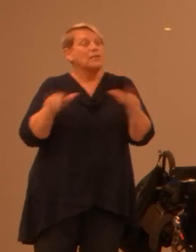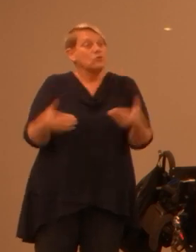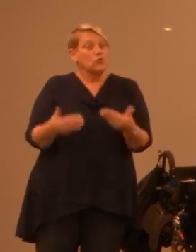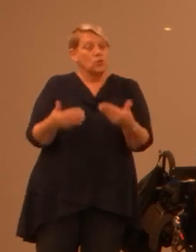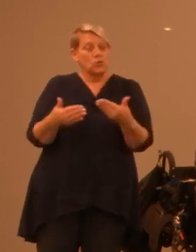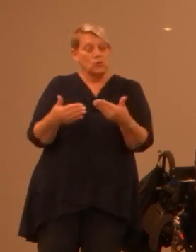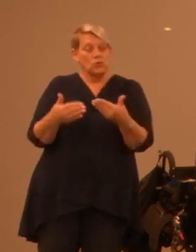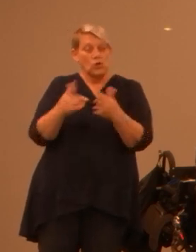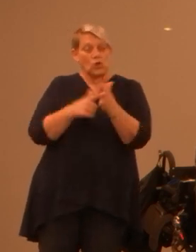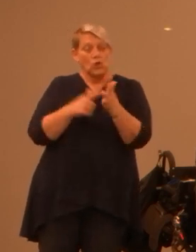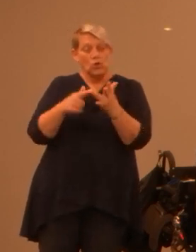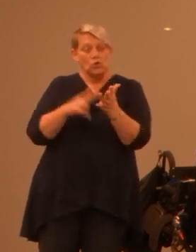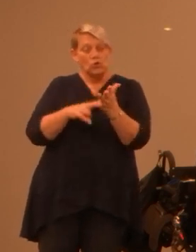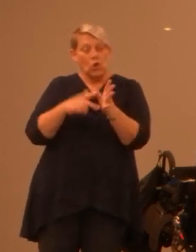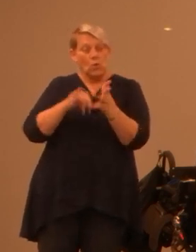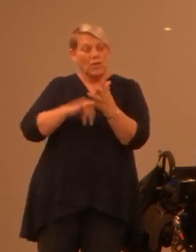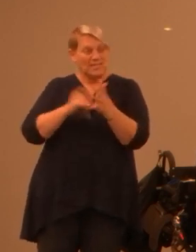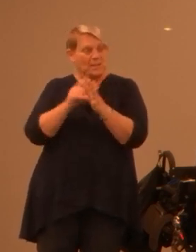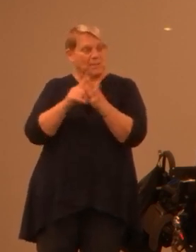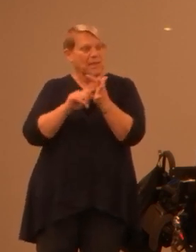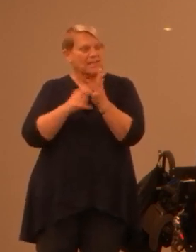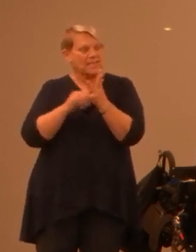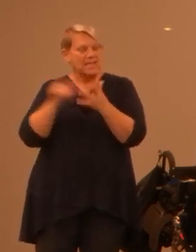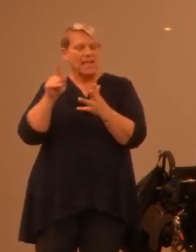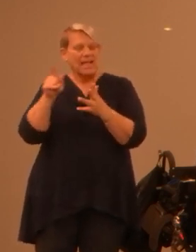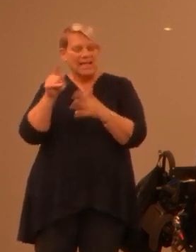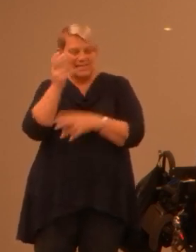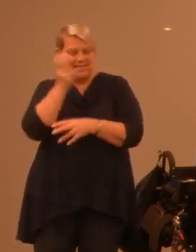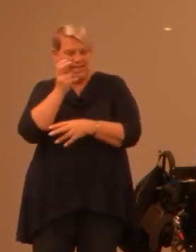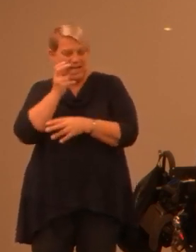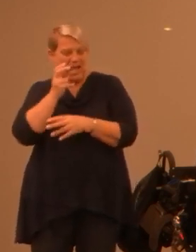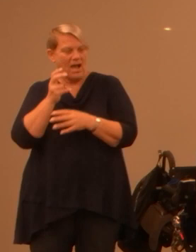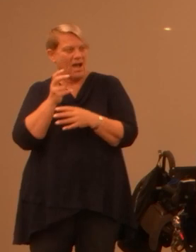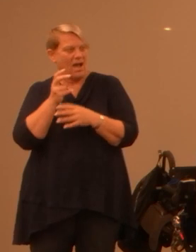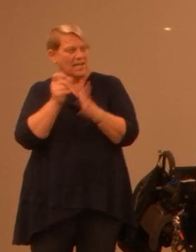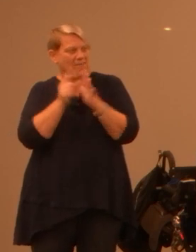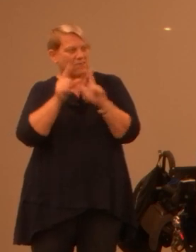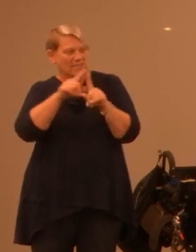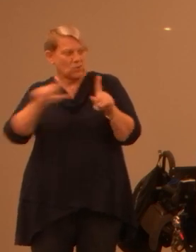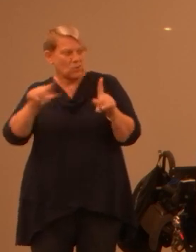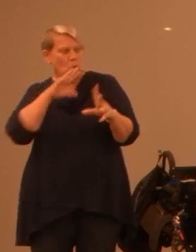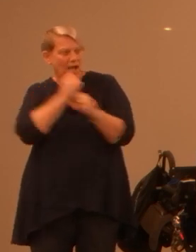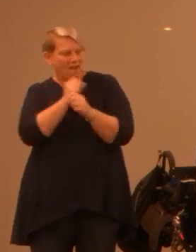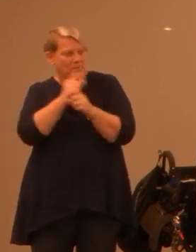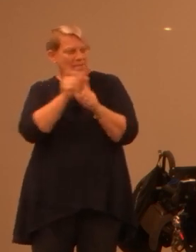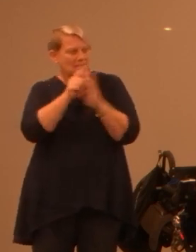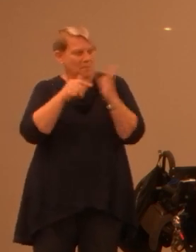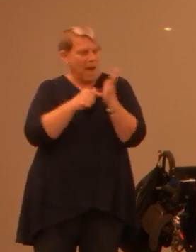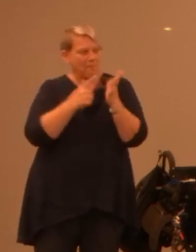Jonas is the chief digital officer for the Office of Digital Government, Department of Premier and Cabinet.